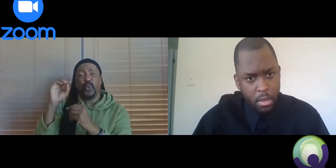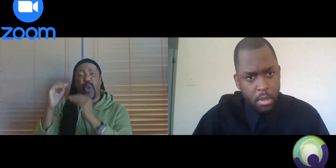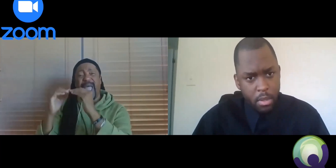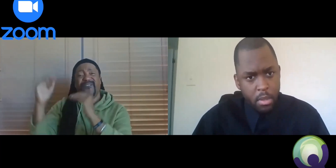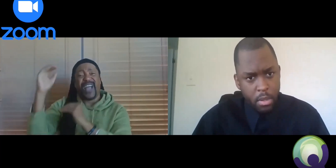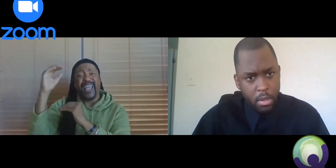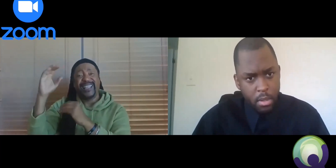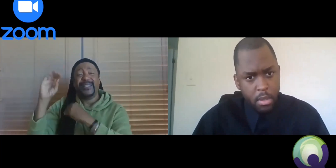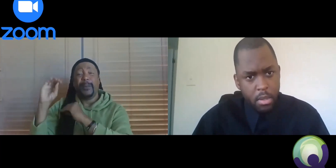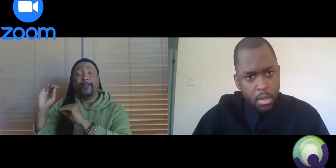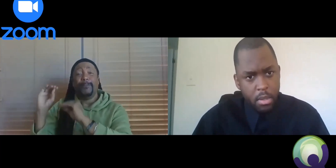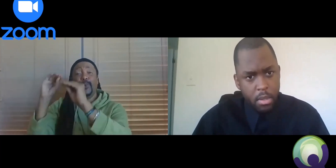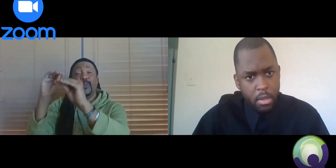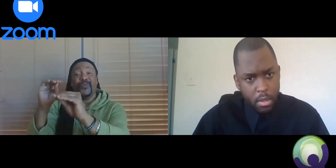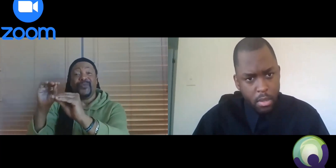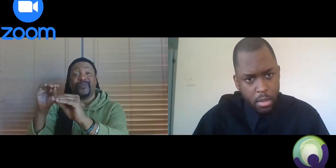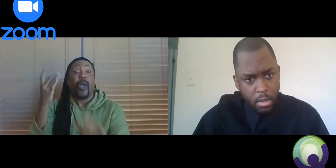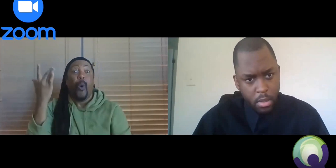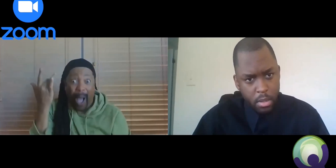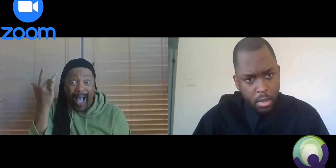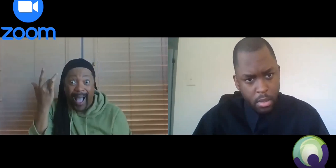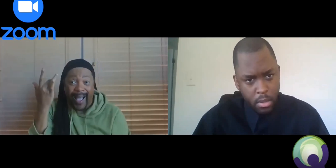They moved me because the teacher was said this class doesn’t fit him, he’s too advanced